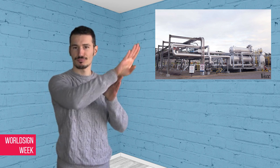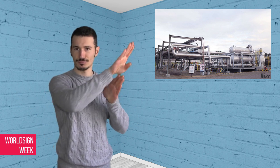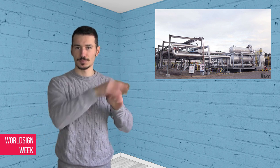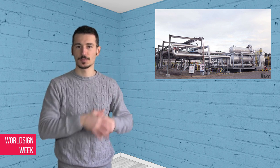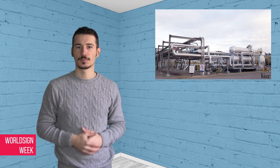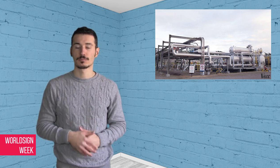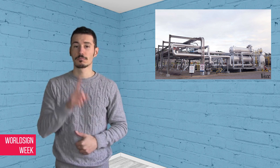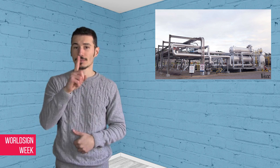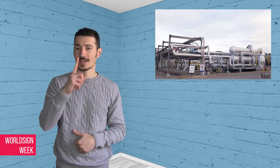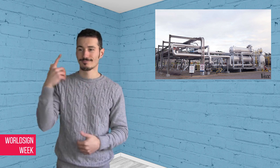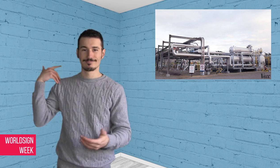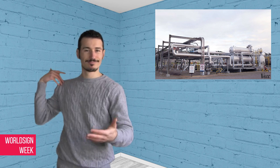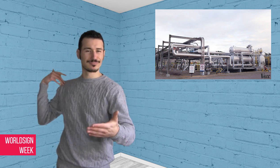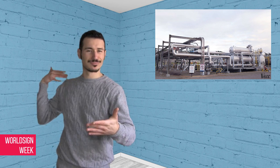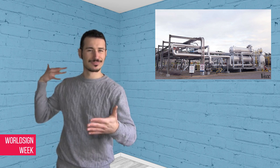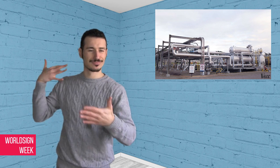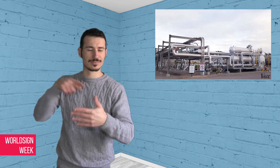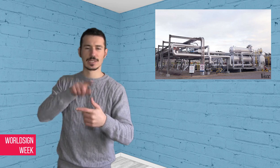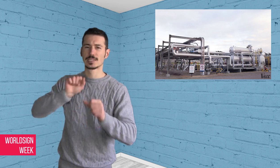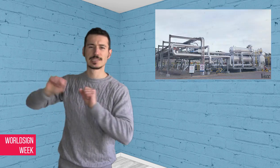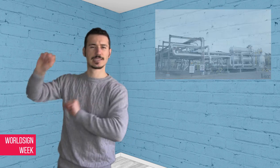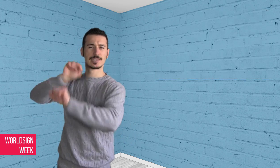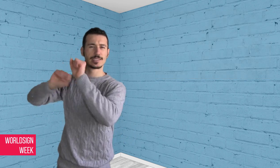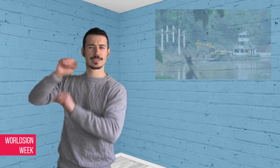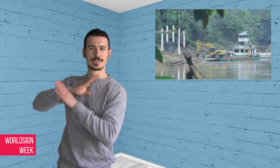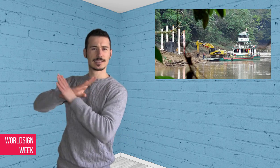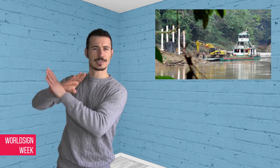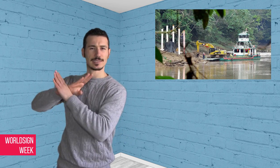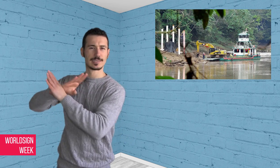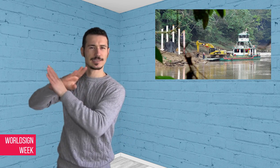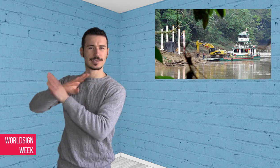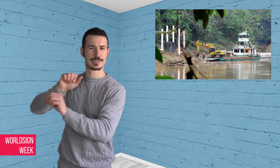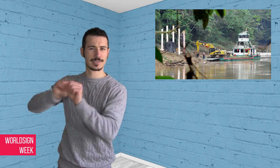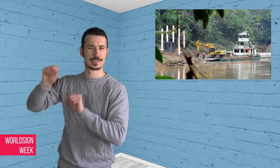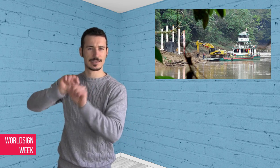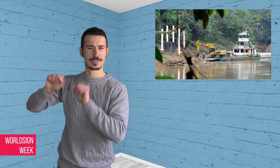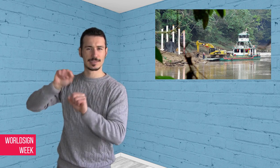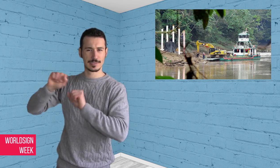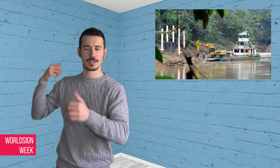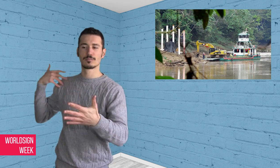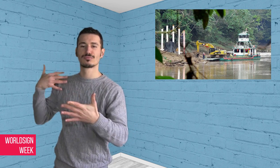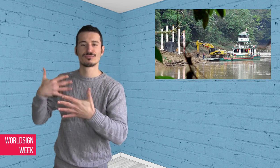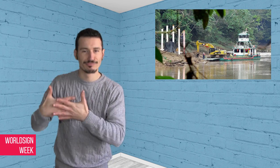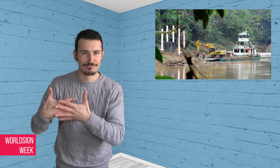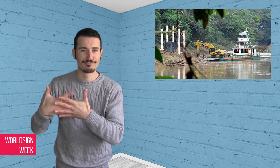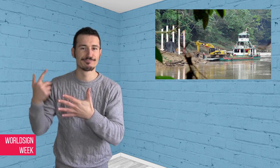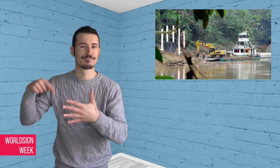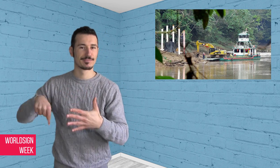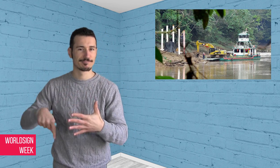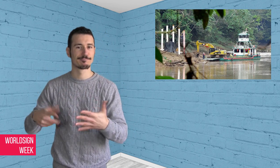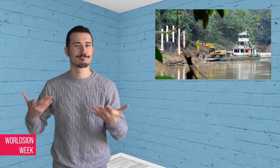They even asked other countries to support